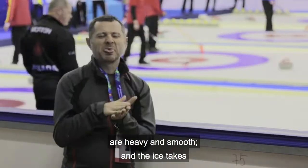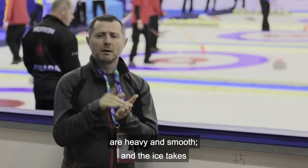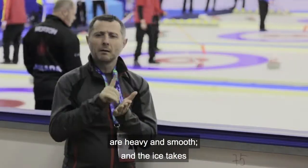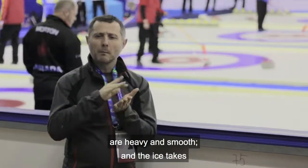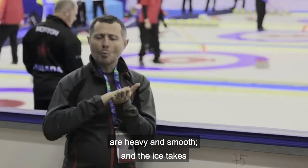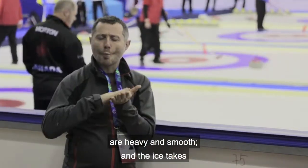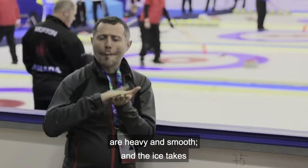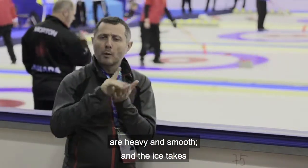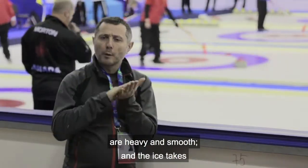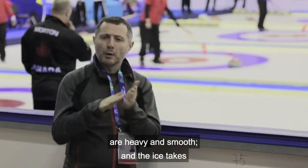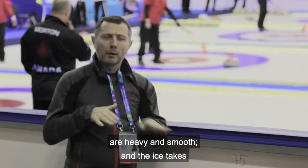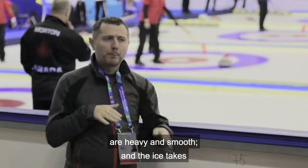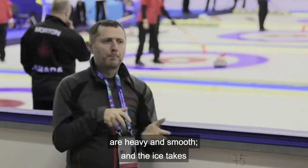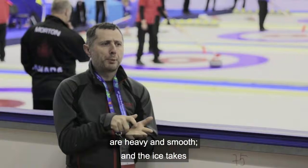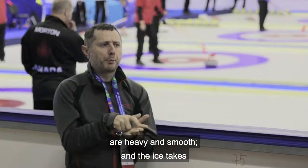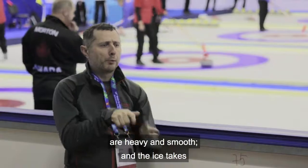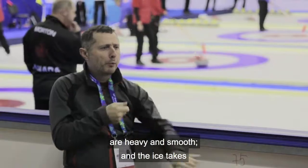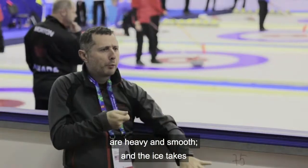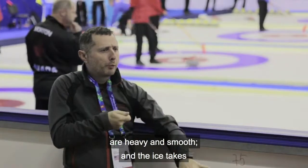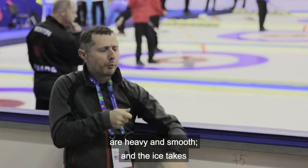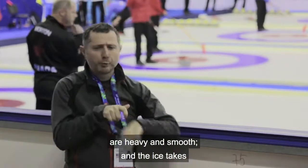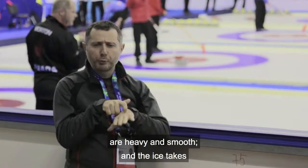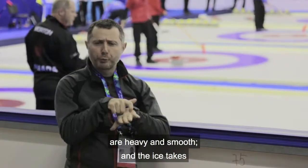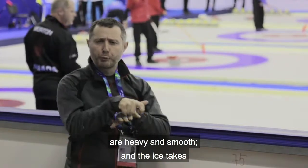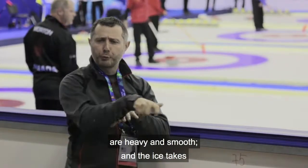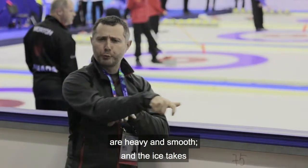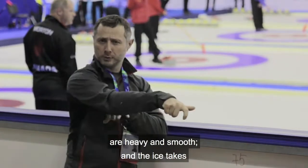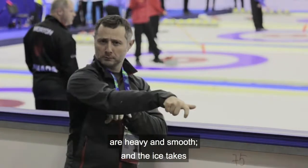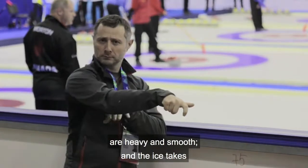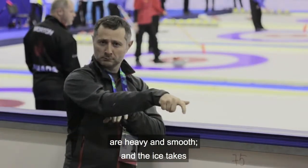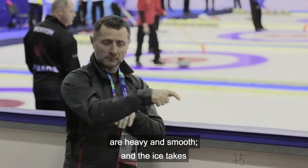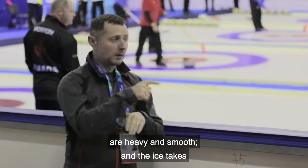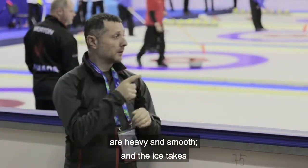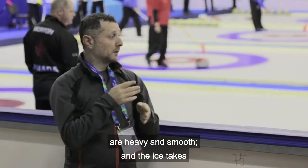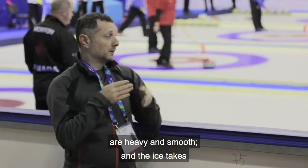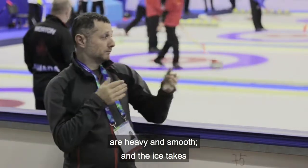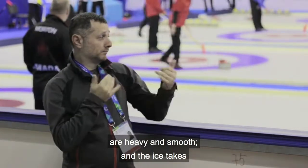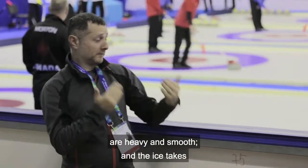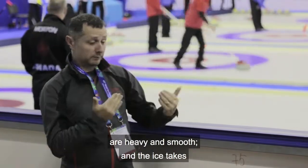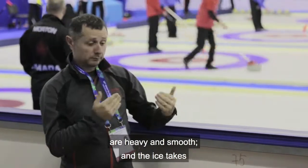are heavy and smooth; and the ice takes